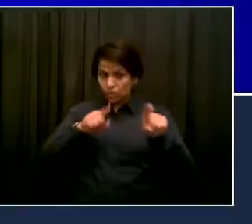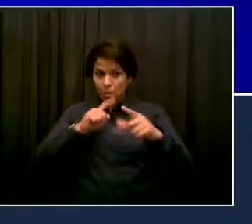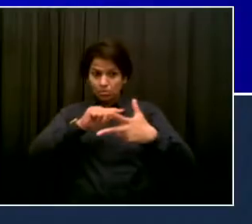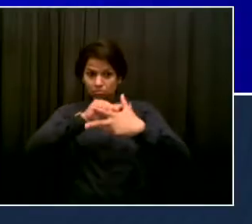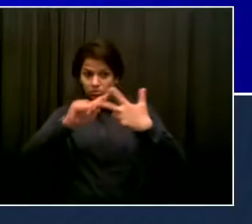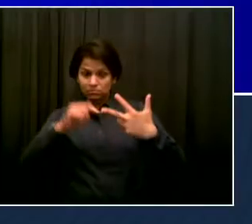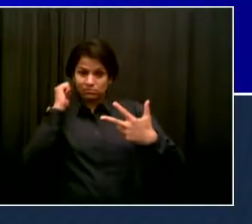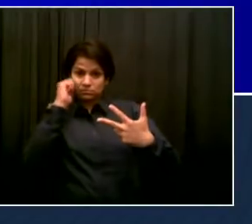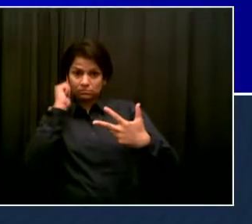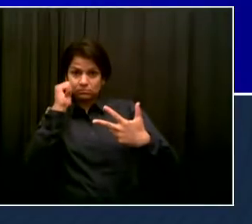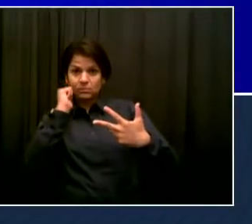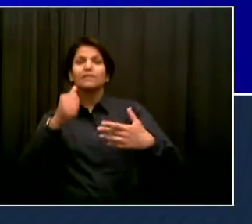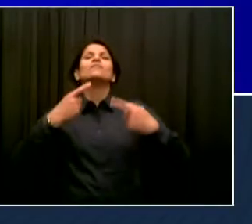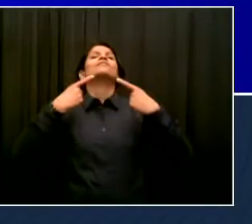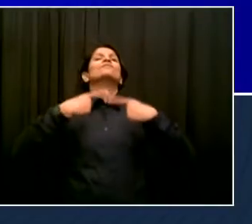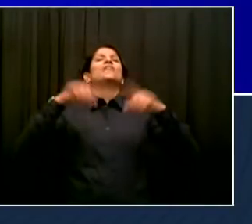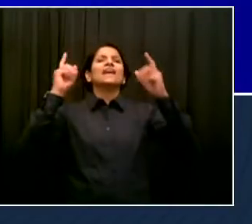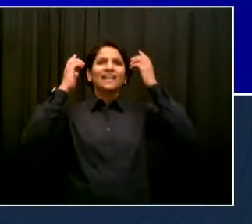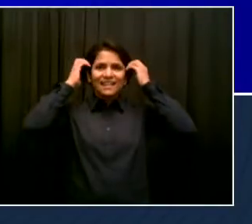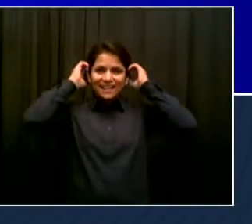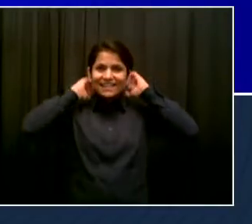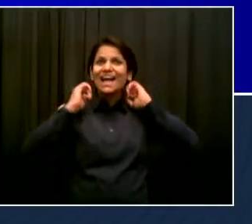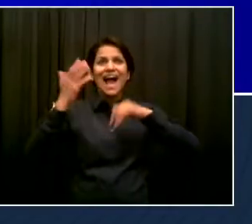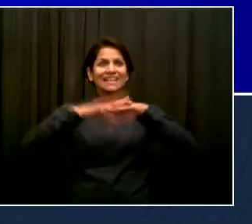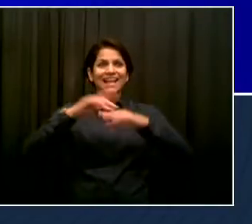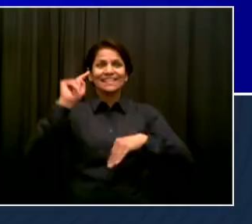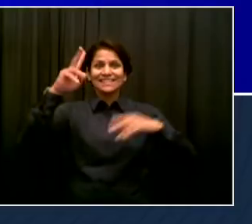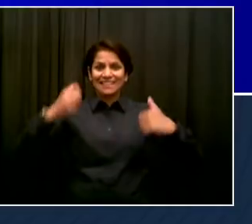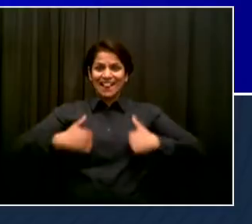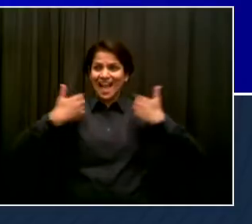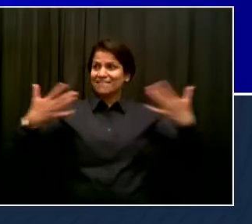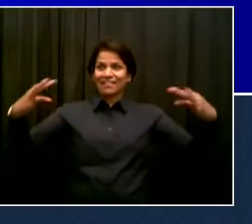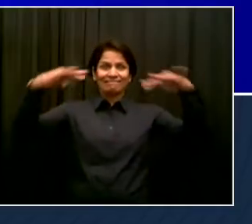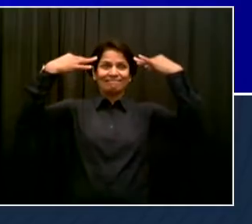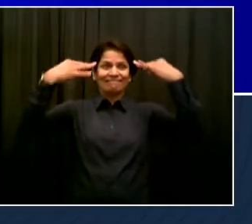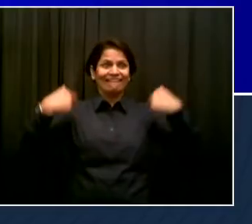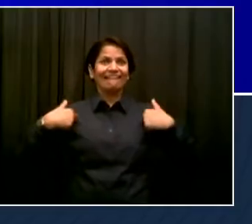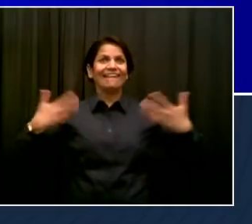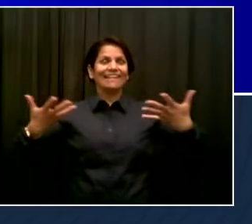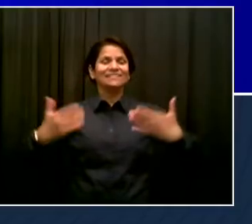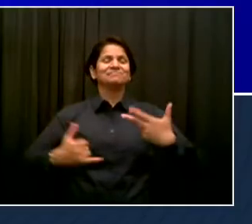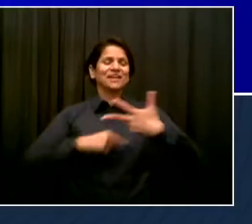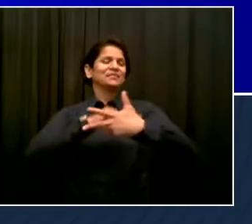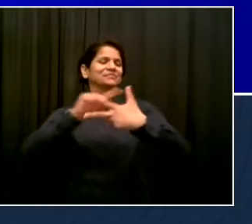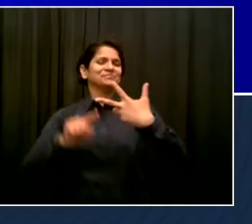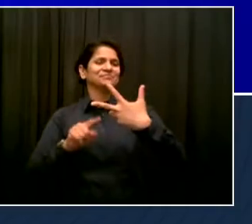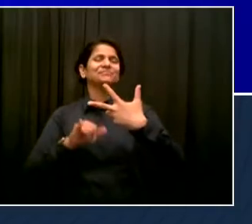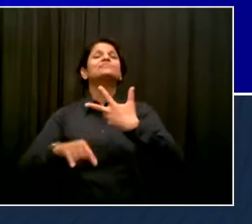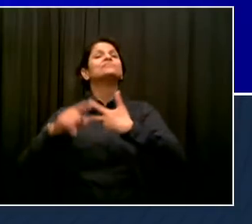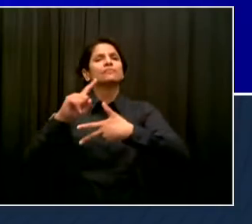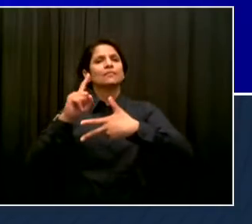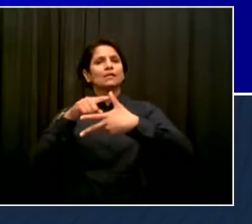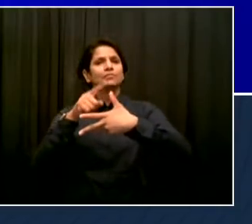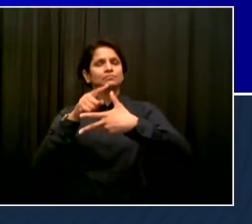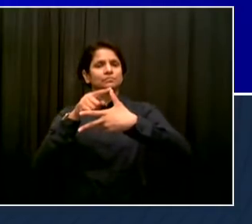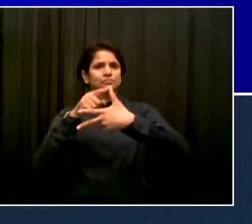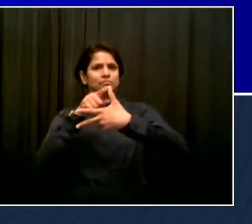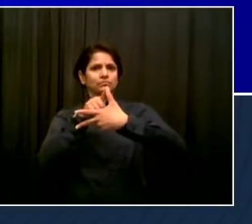.OKAY YOU HAVE HIM OR SHOULD I DO INDICATORS? NO. INDICATORS. OKAY.